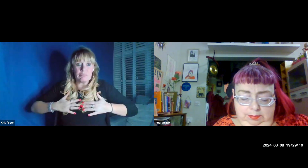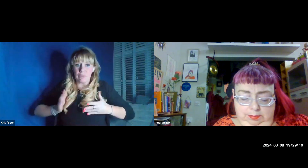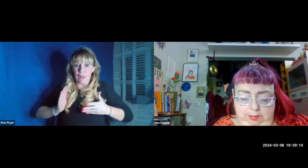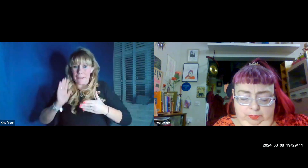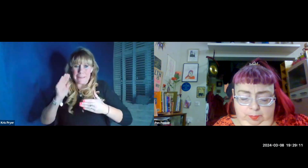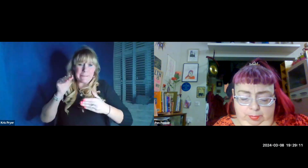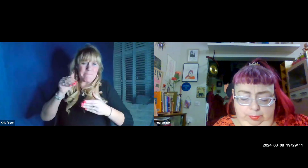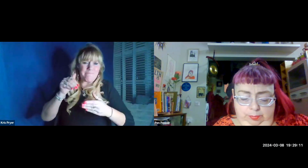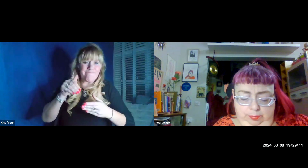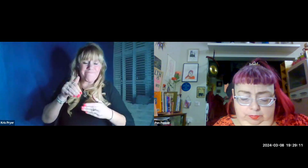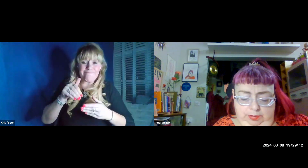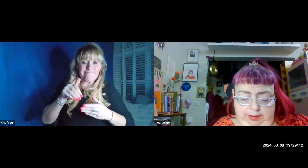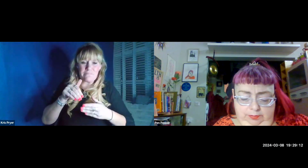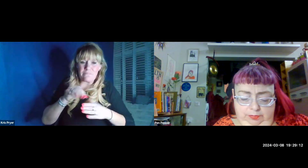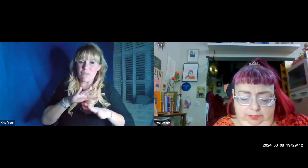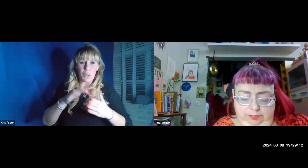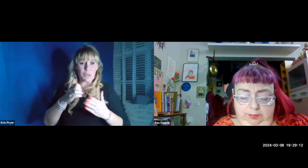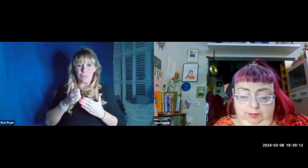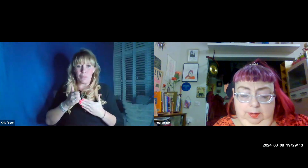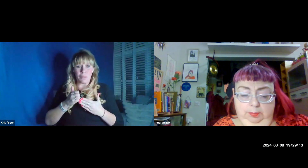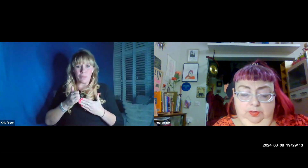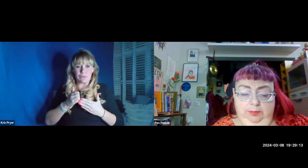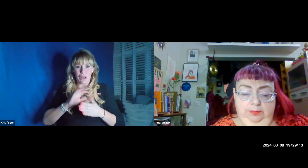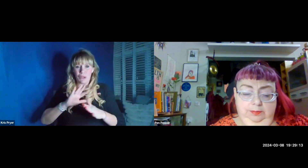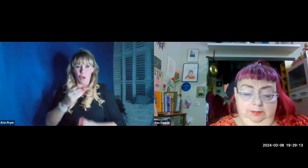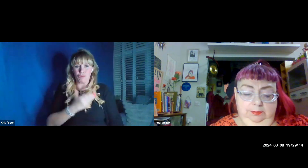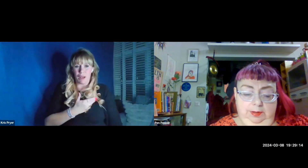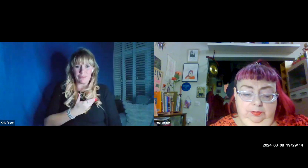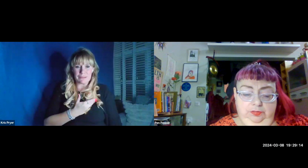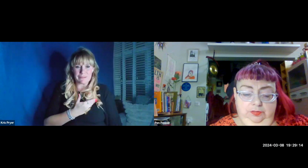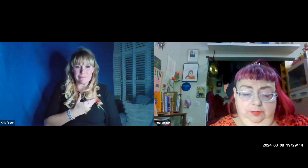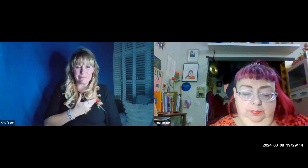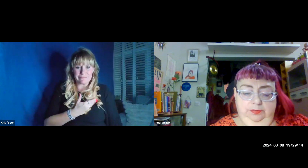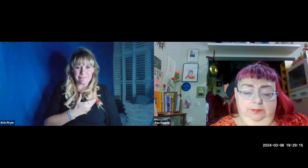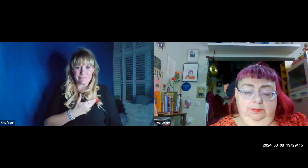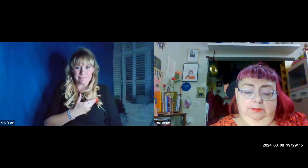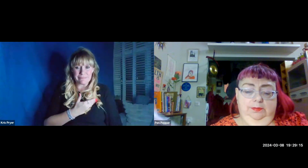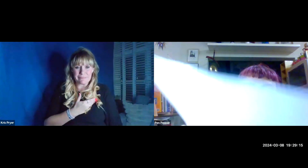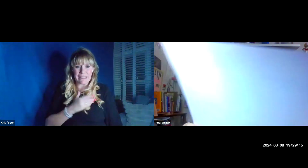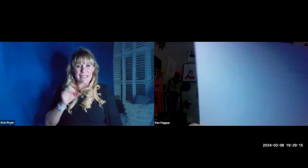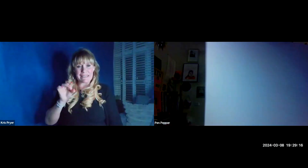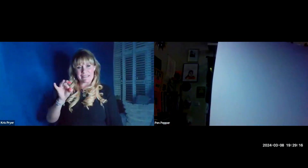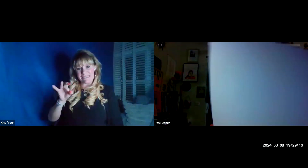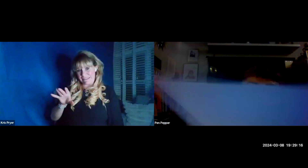No support or rights, kept out and stopped.